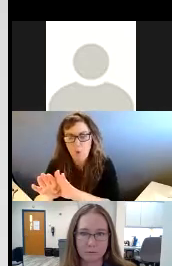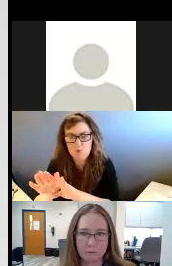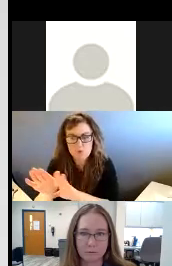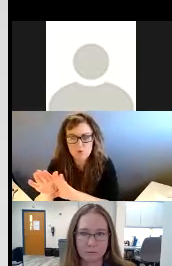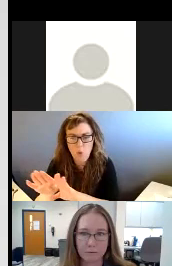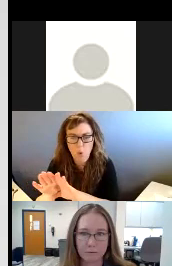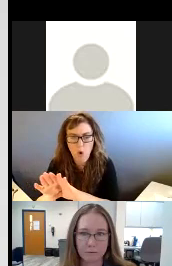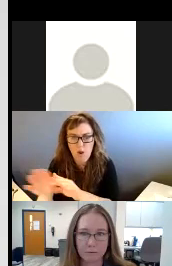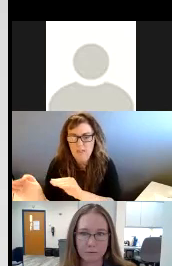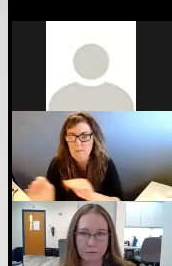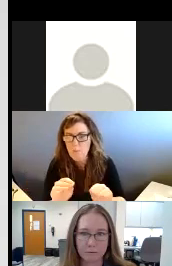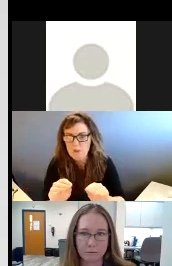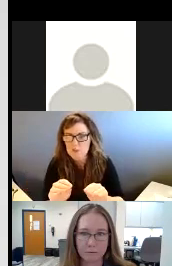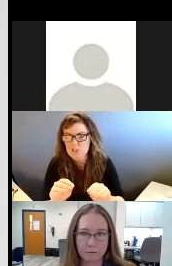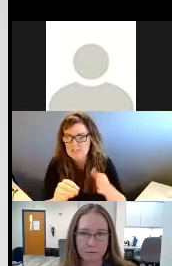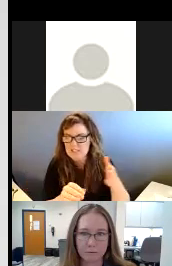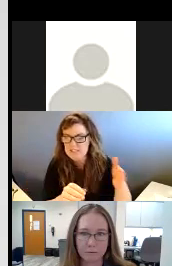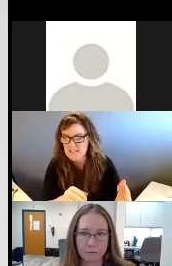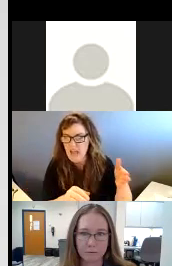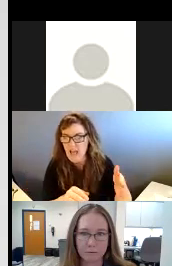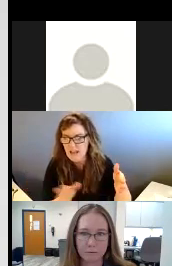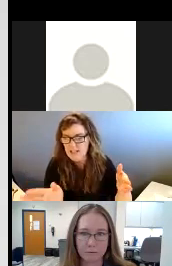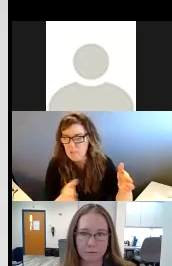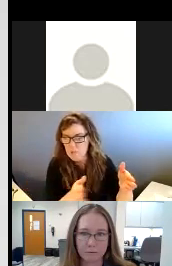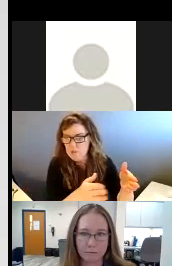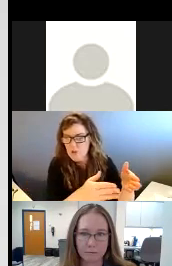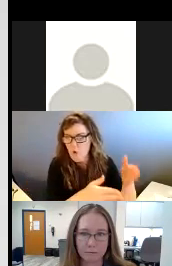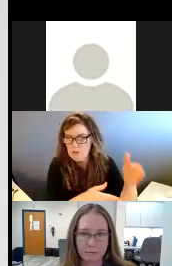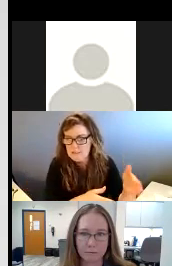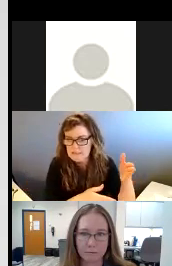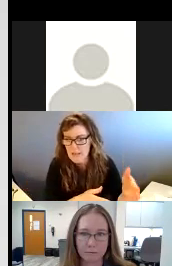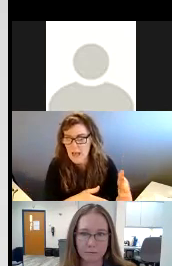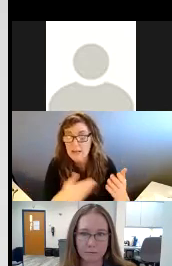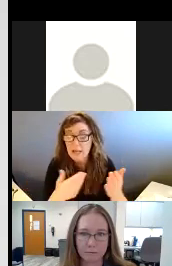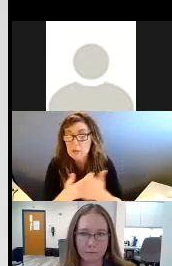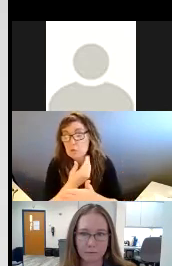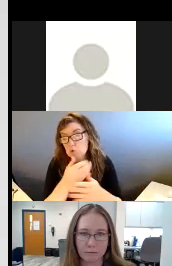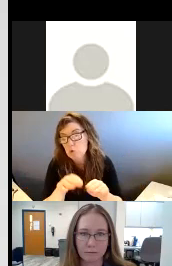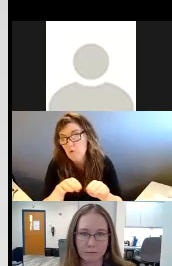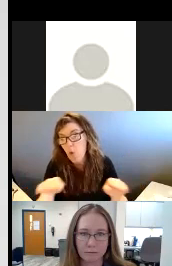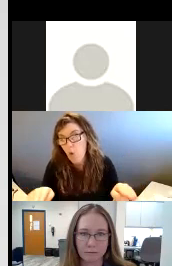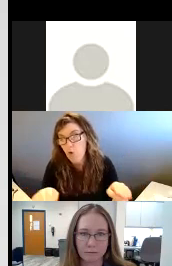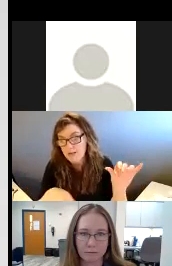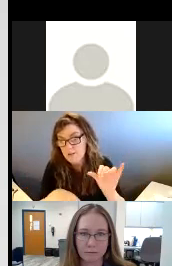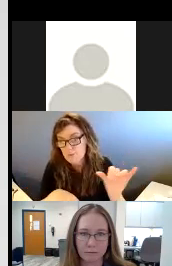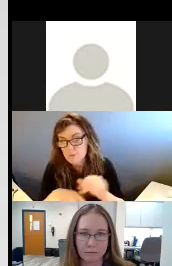DRYER TO THAT SIDE. THEY ALSO GOT ALL NEW FLOORING, TOO.